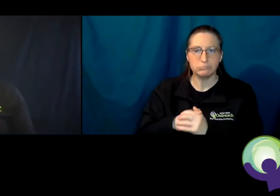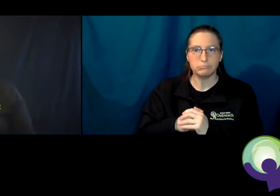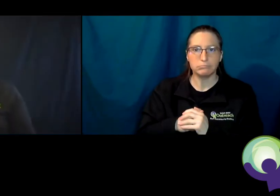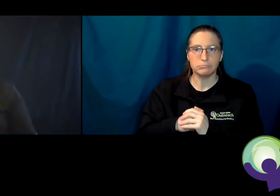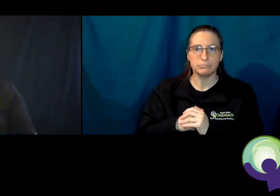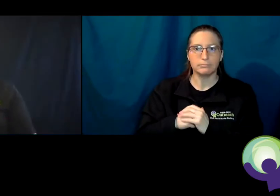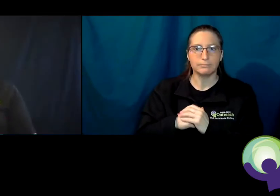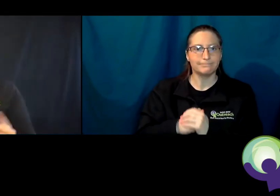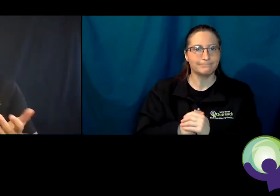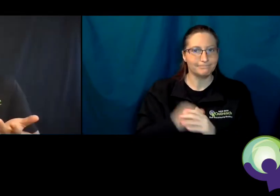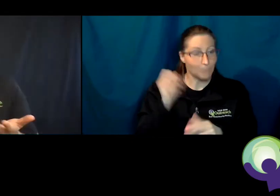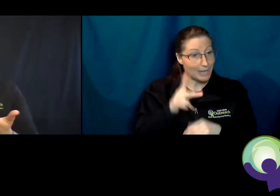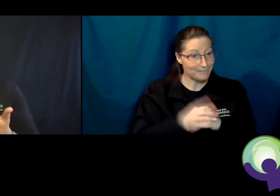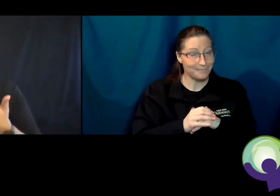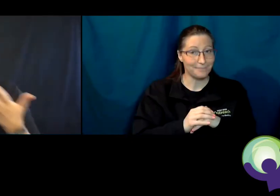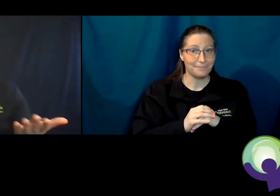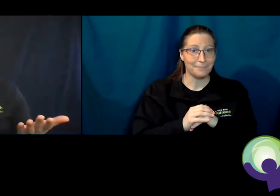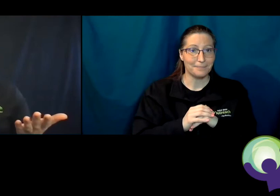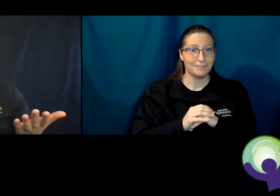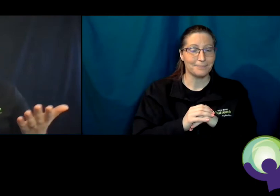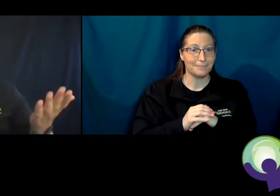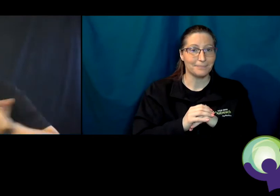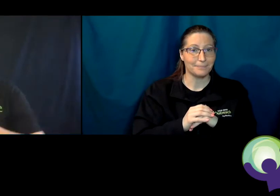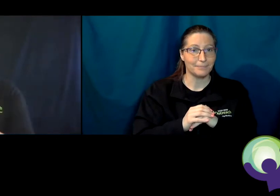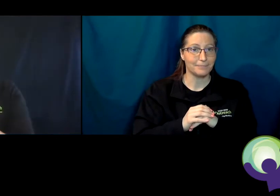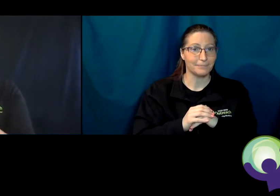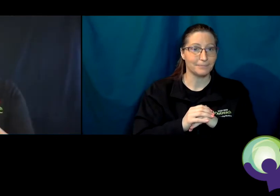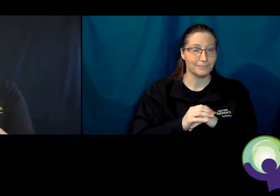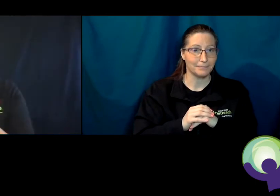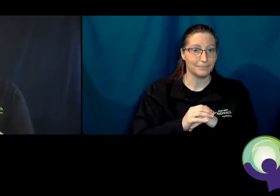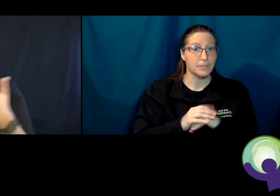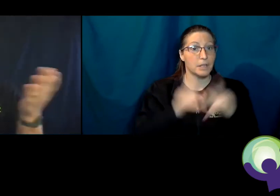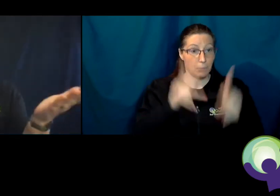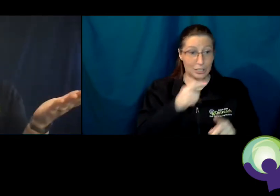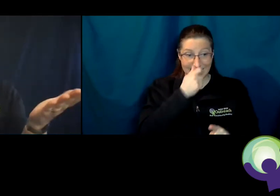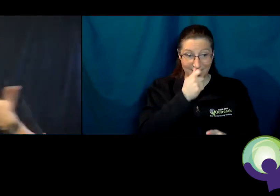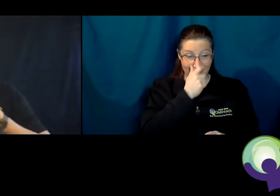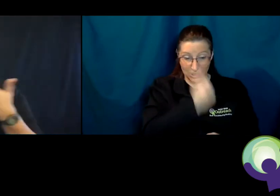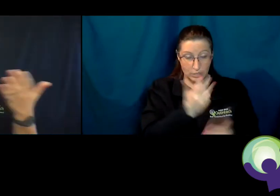Keith: Okay and so as a young person who's interested in a position, they know that there comes